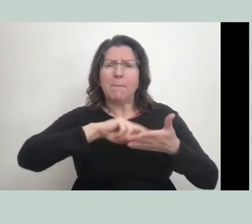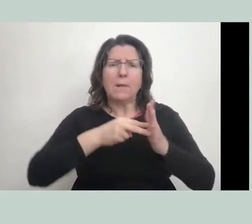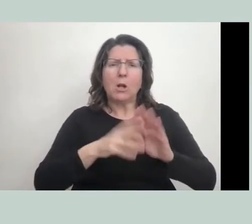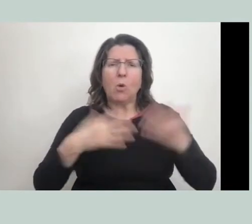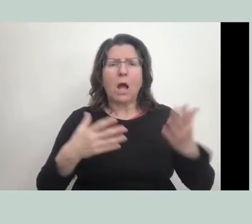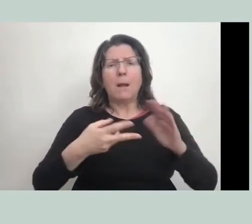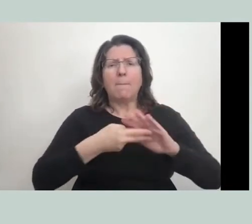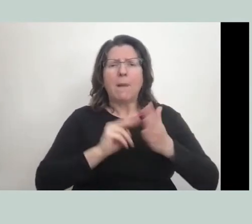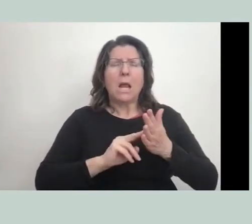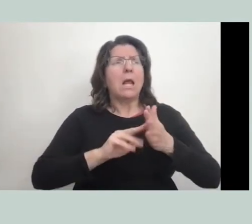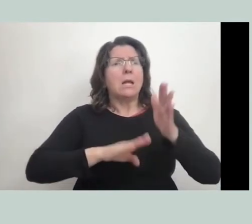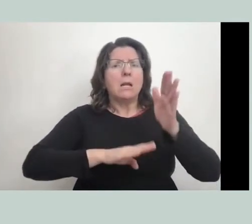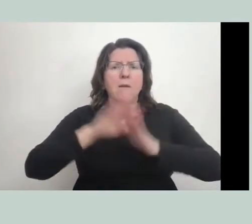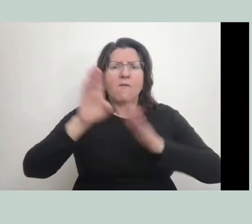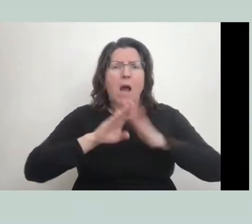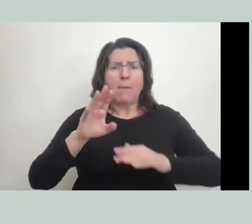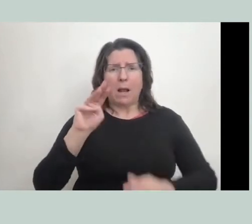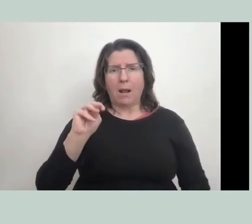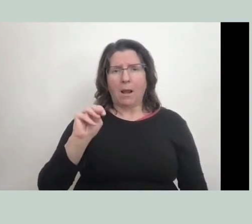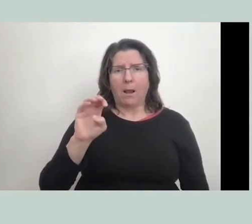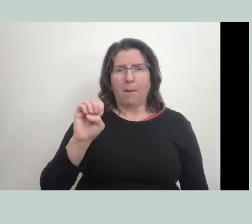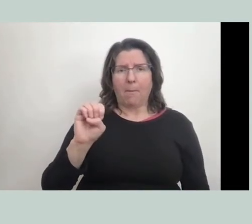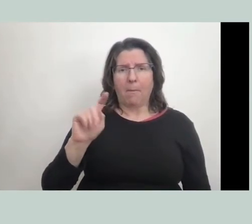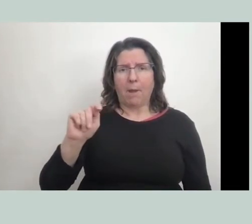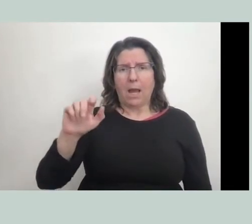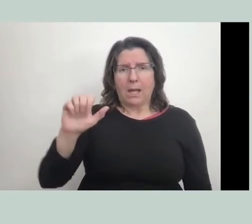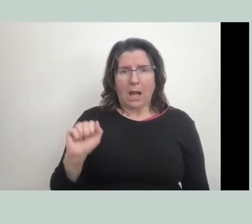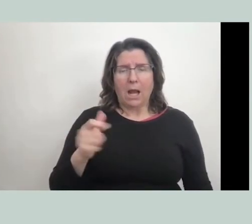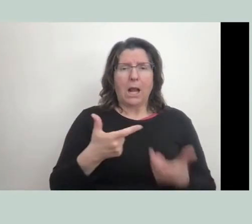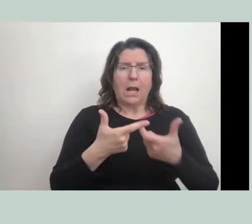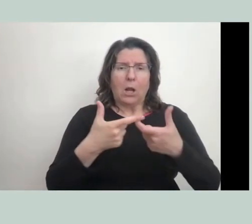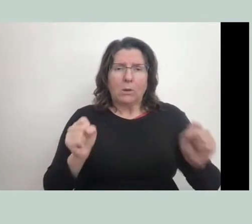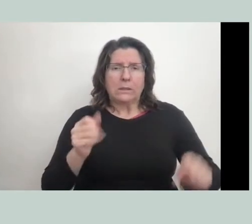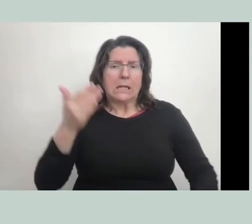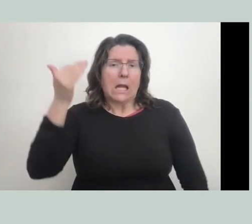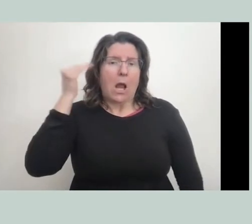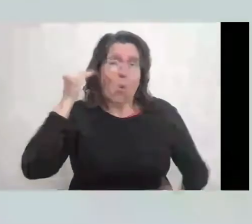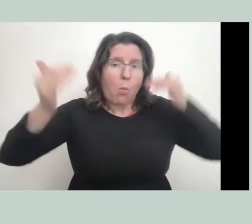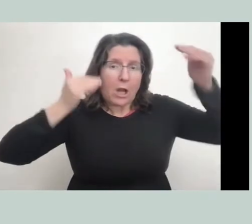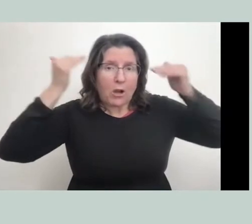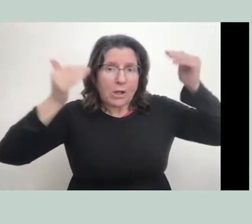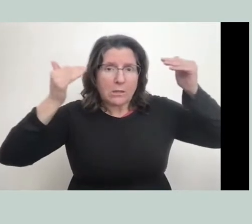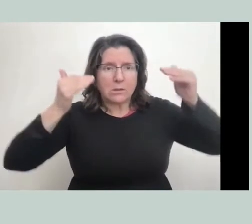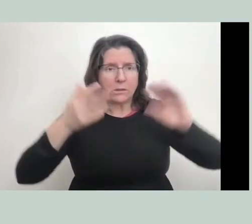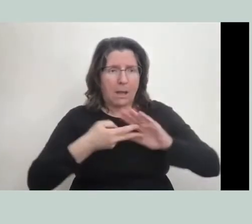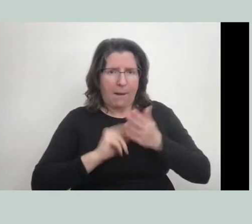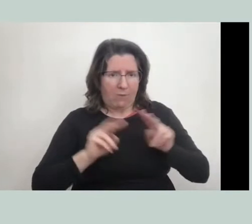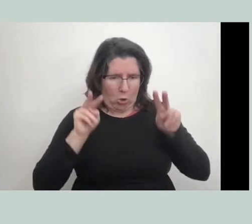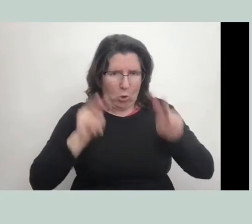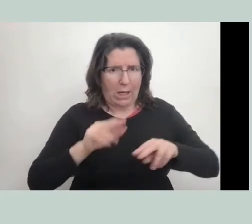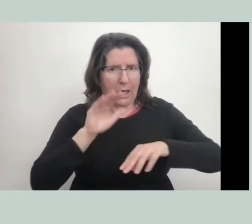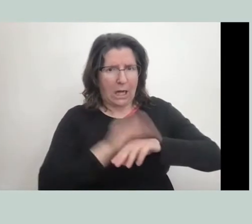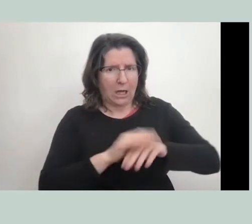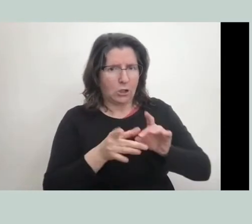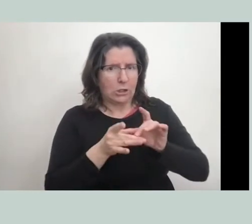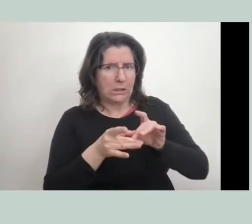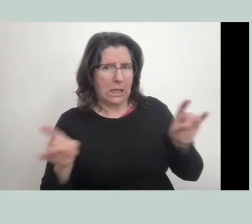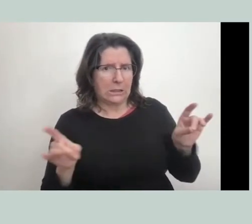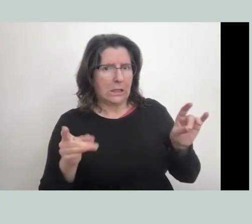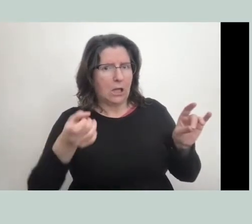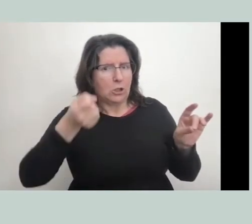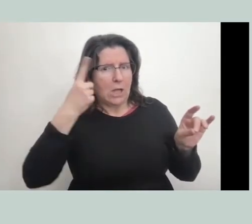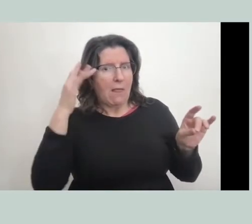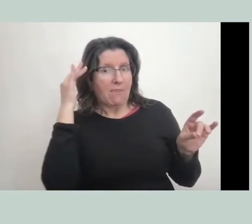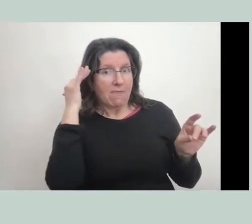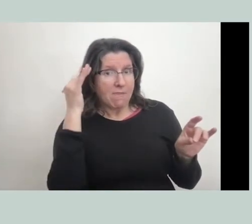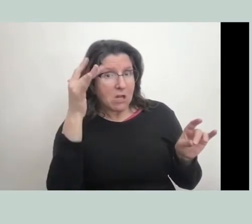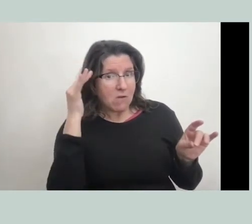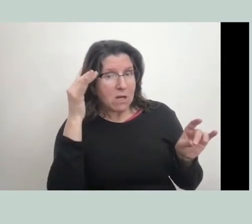The first strategy is 'noticing' where we encourage students to develop metalinguistic awareness.